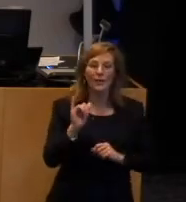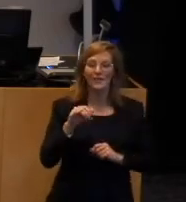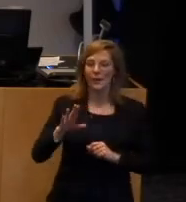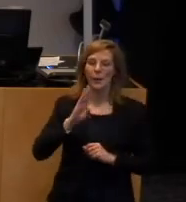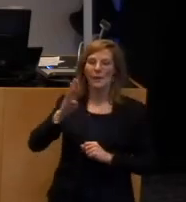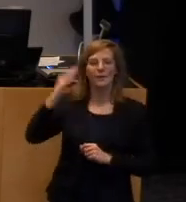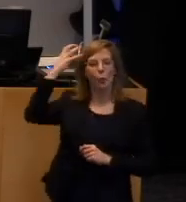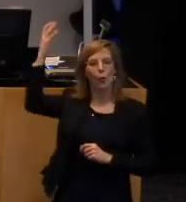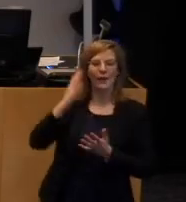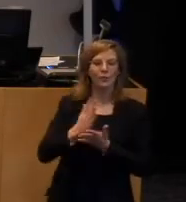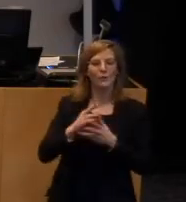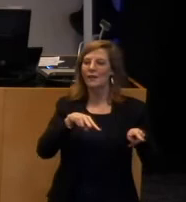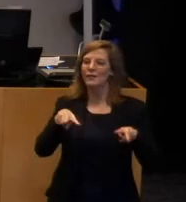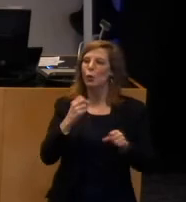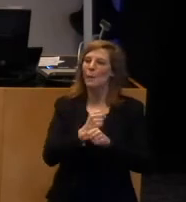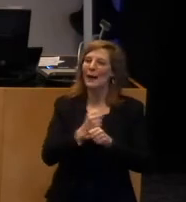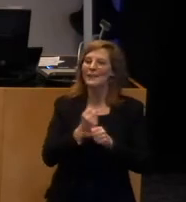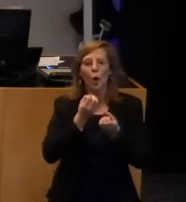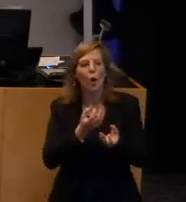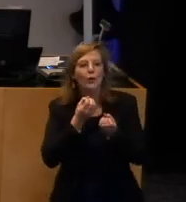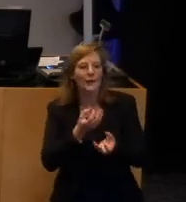and this video had as aim to explain to a Belgian citizen